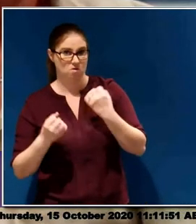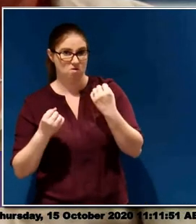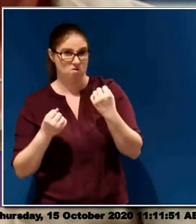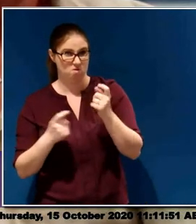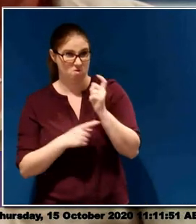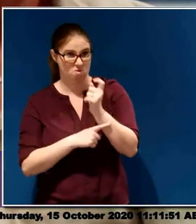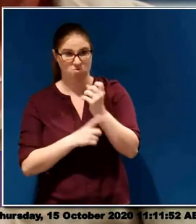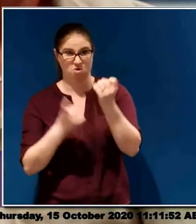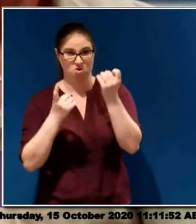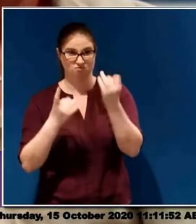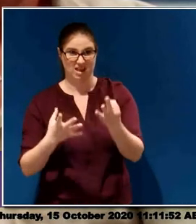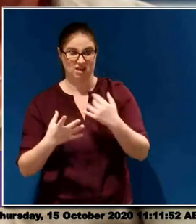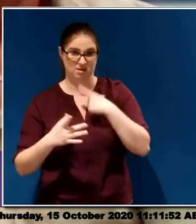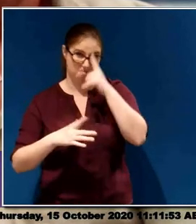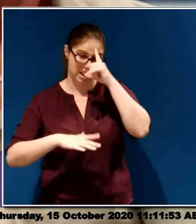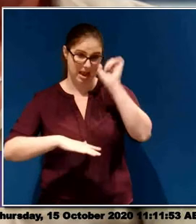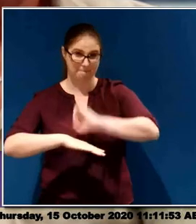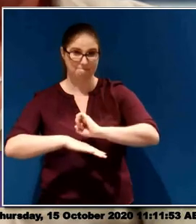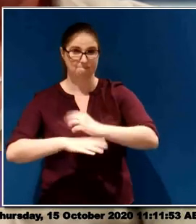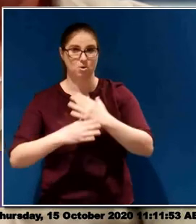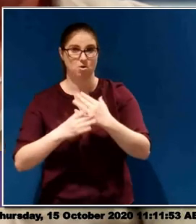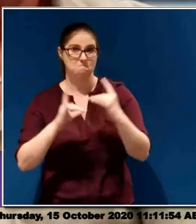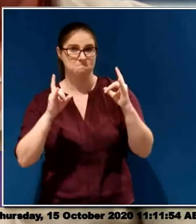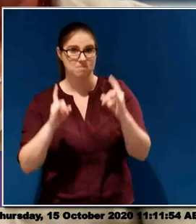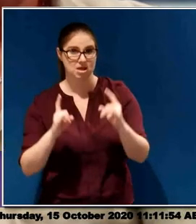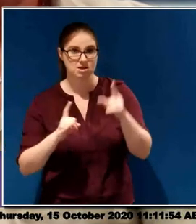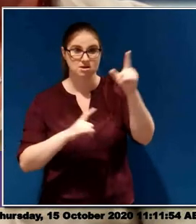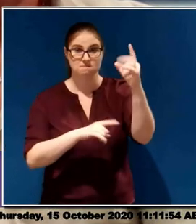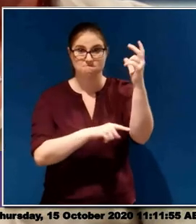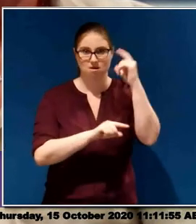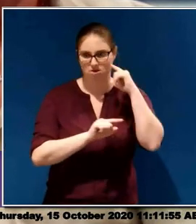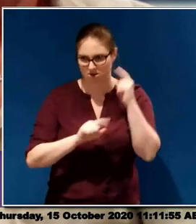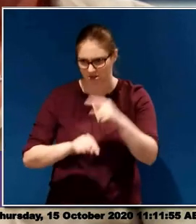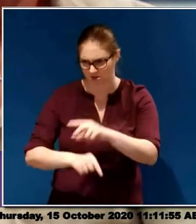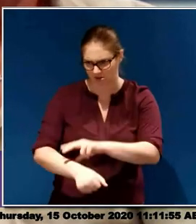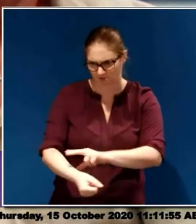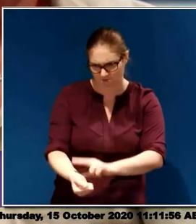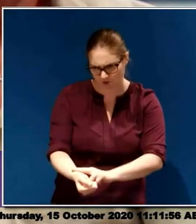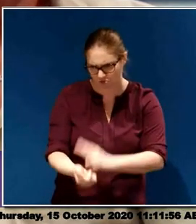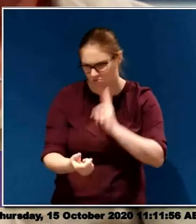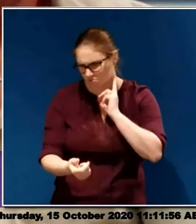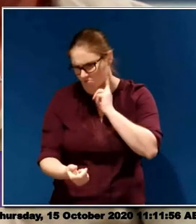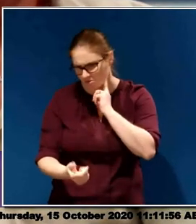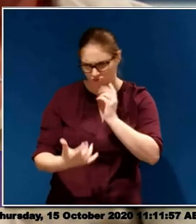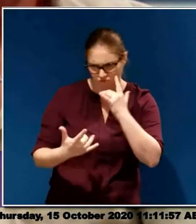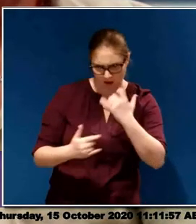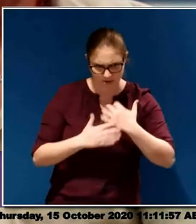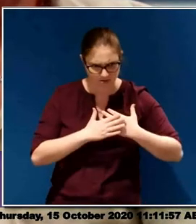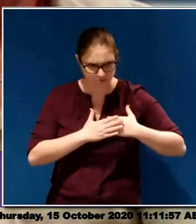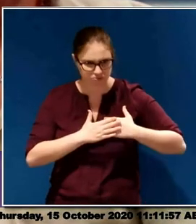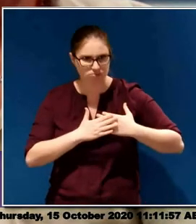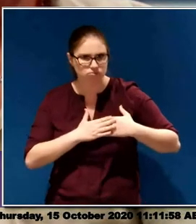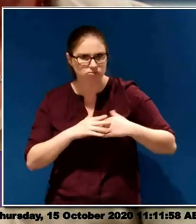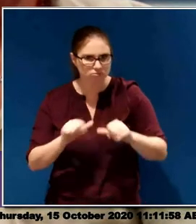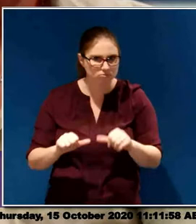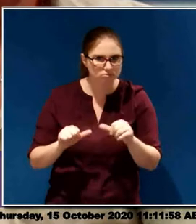The paramedics came in and checked my pulse, checked my heartbeat, put me in the - and then they took me up to the hospital.